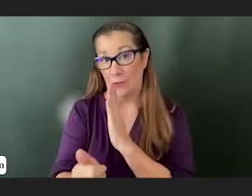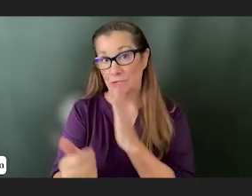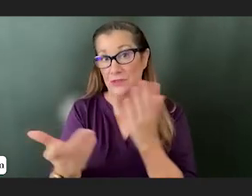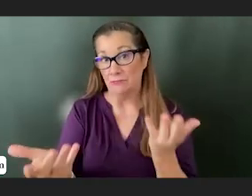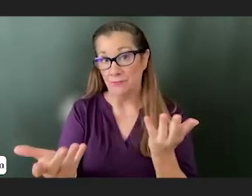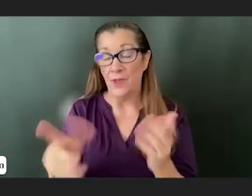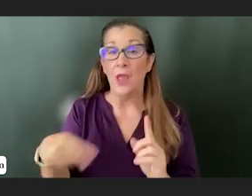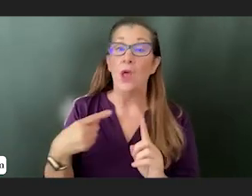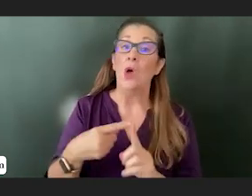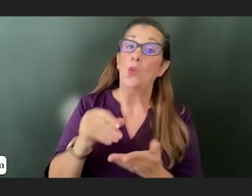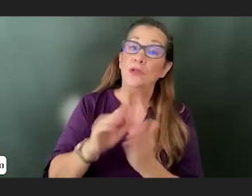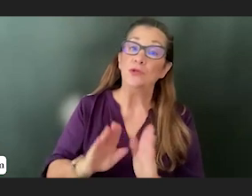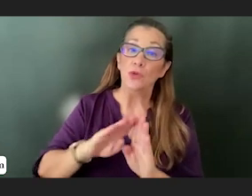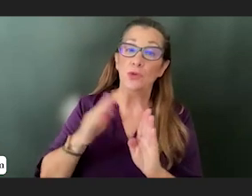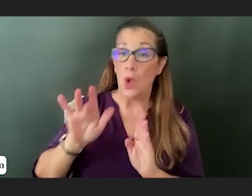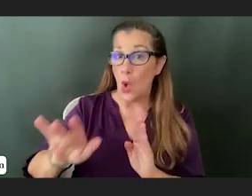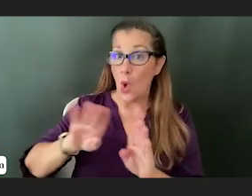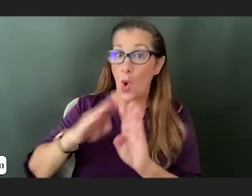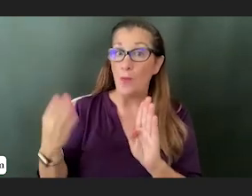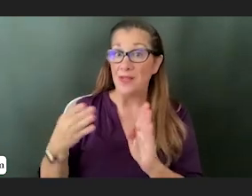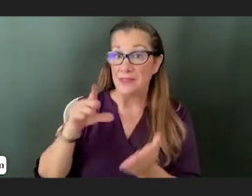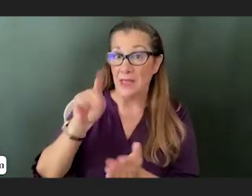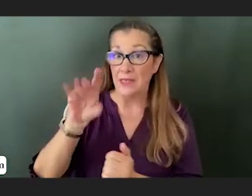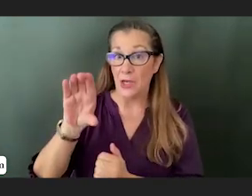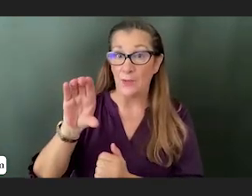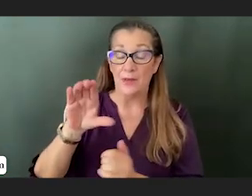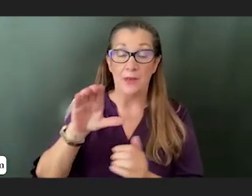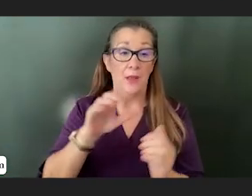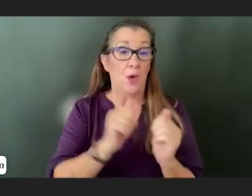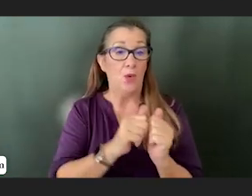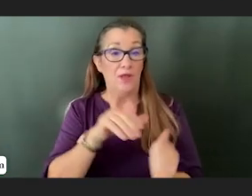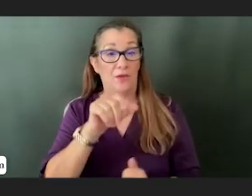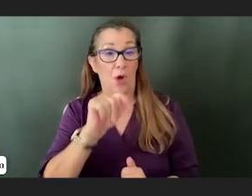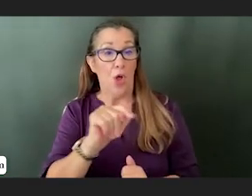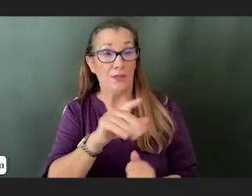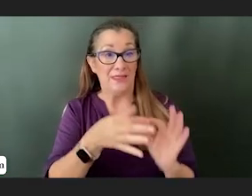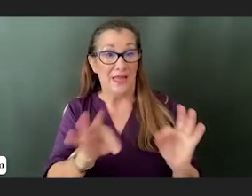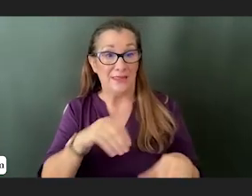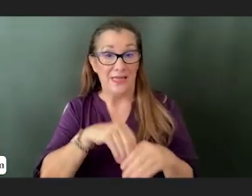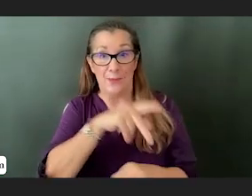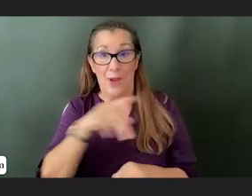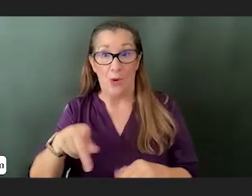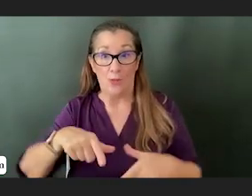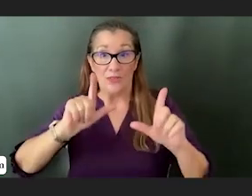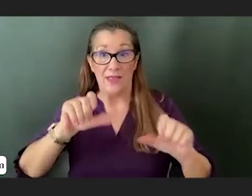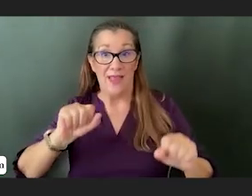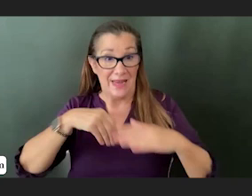When a student opens a document with alt text in a PowerPoint slide and they know how to access that alt text,